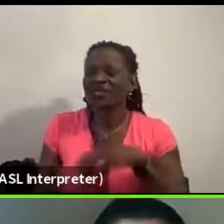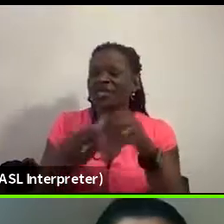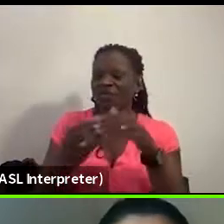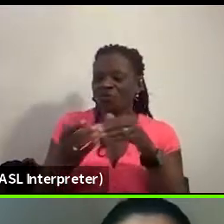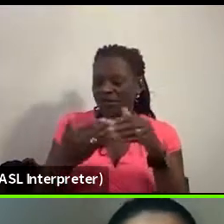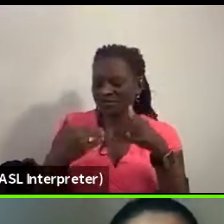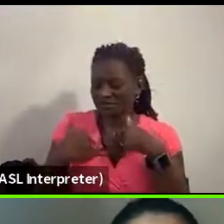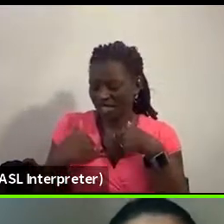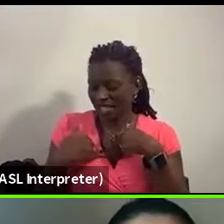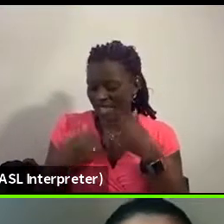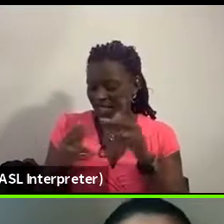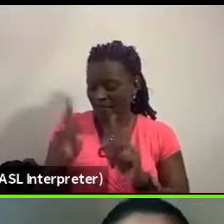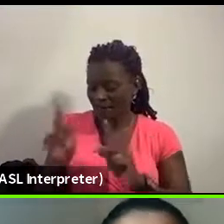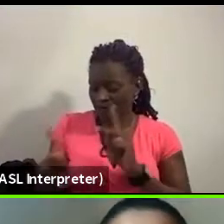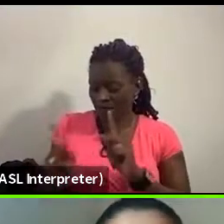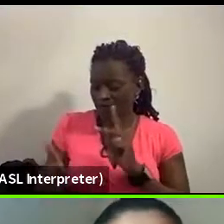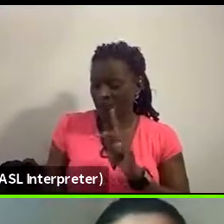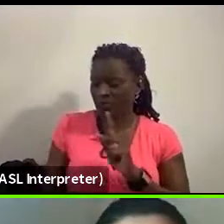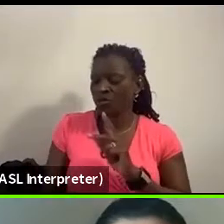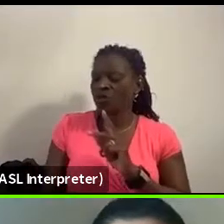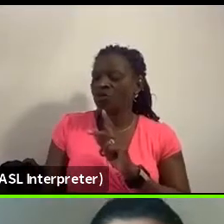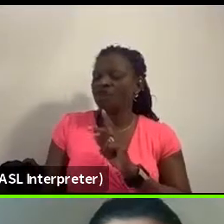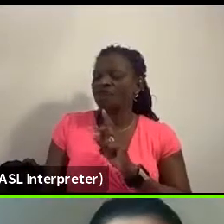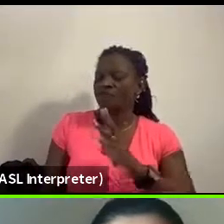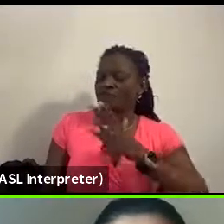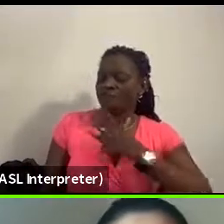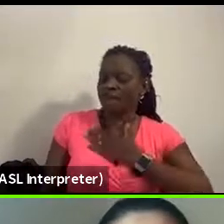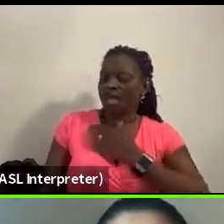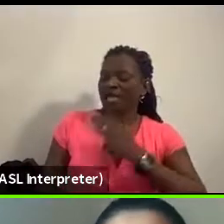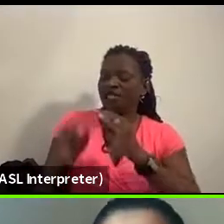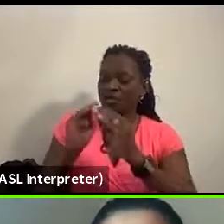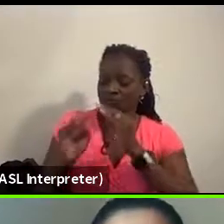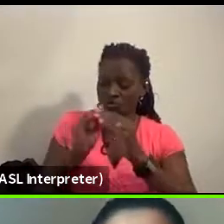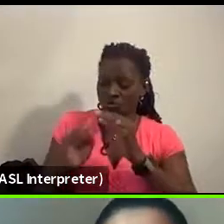community, people from these community based organizations,